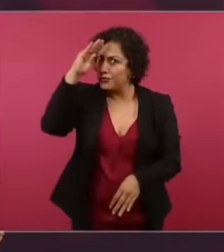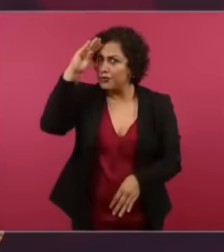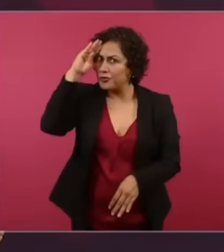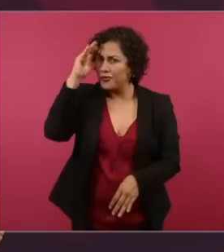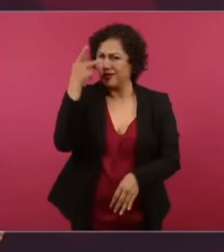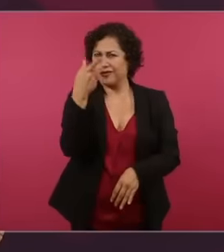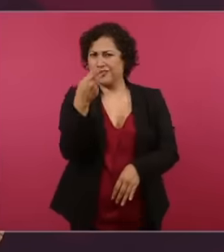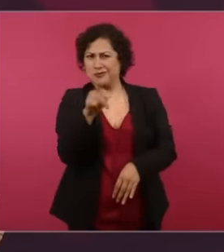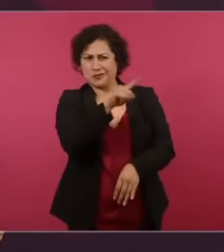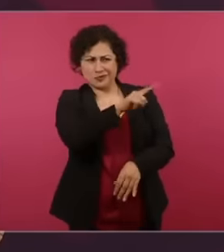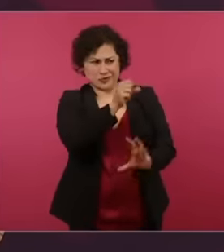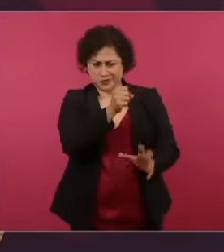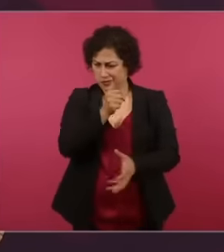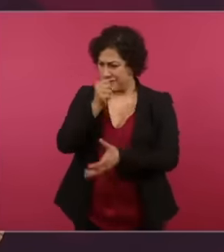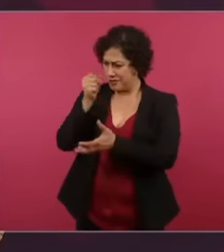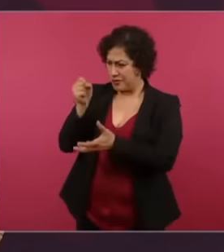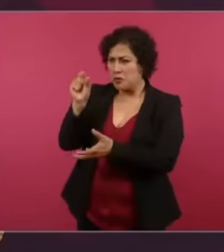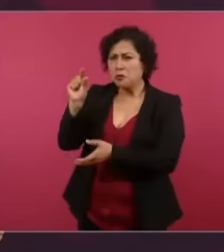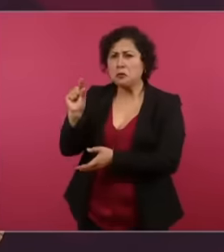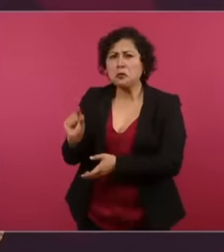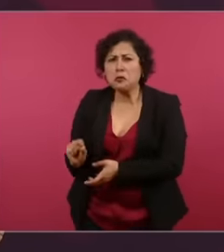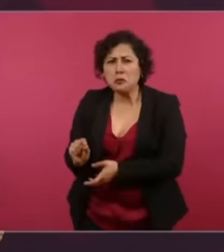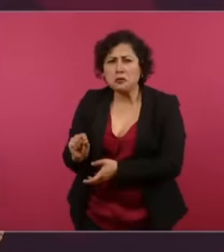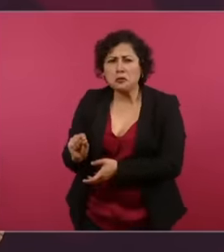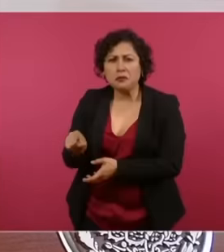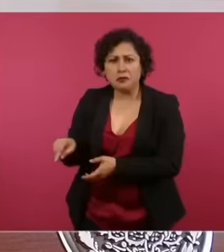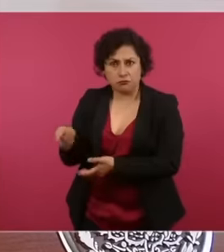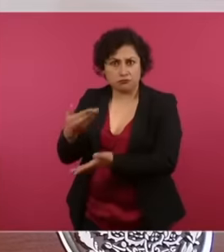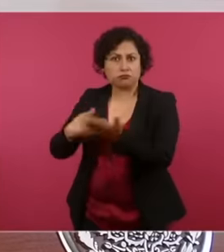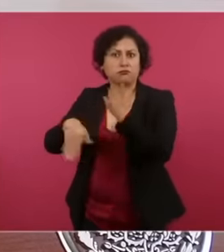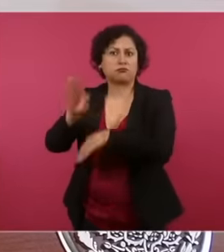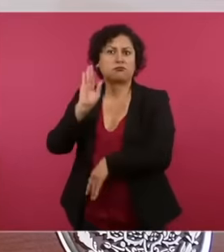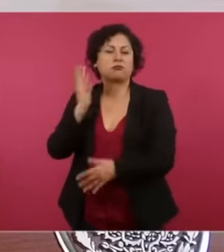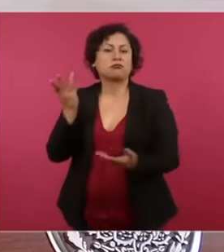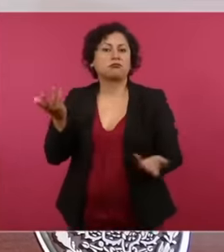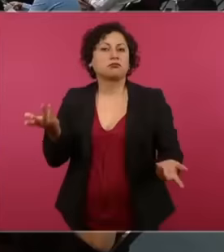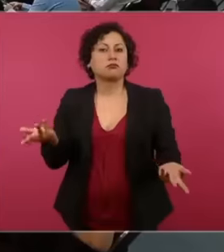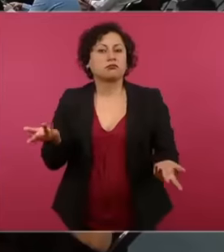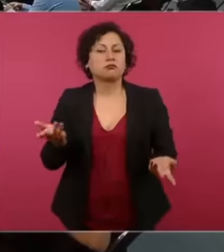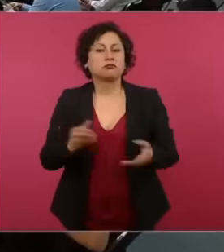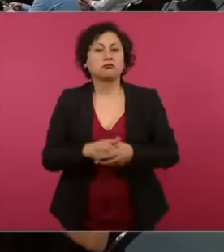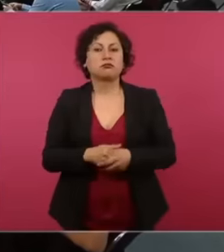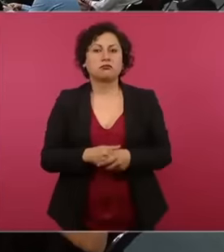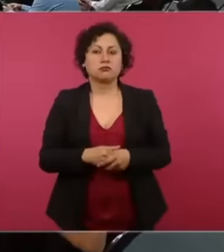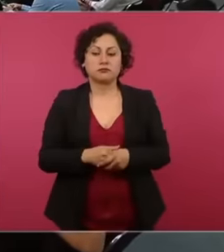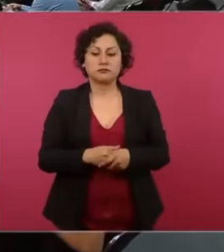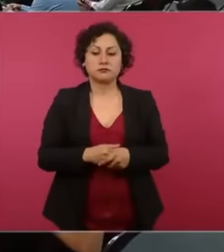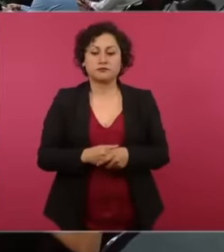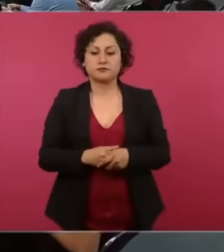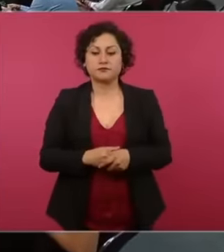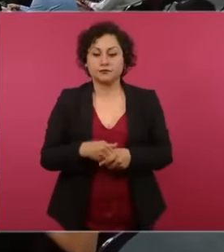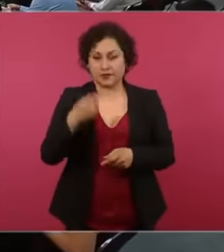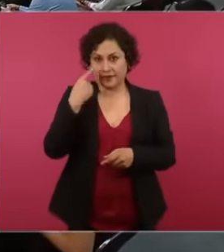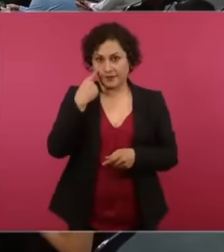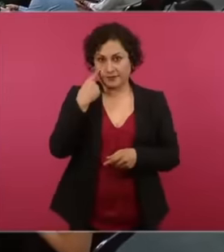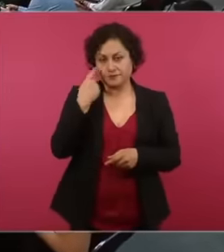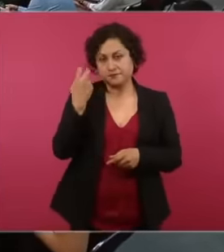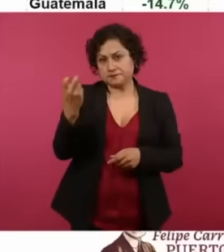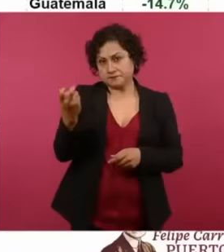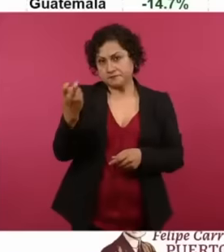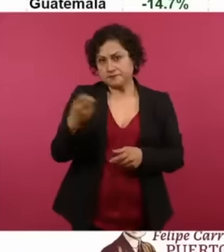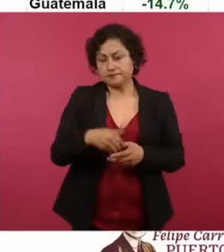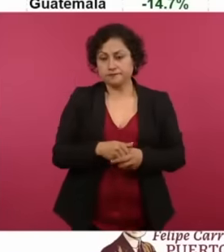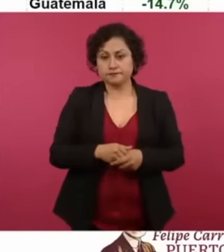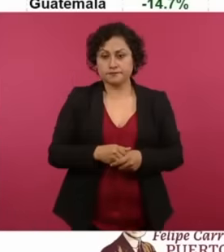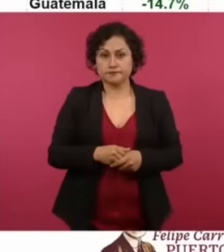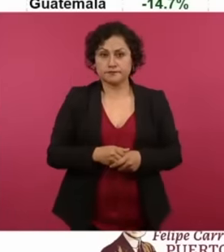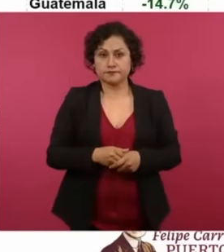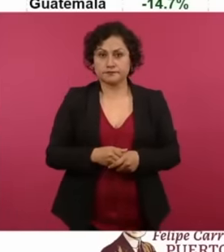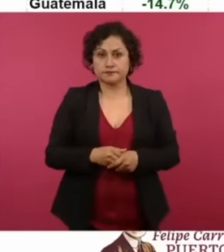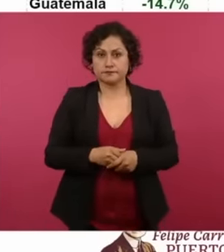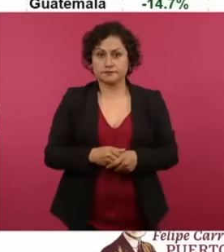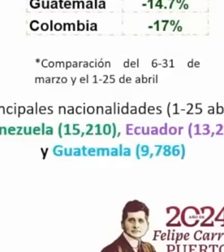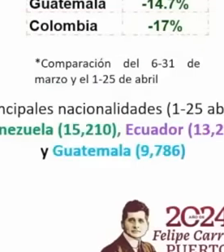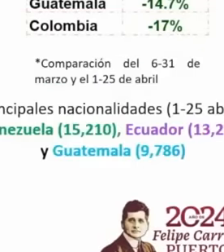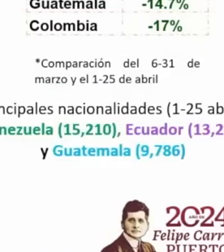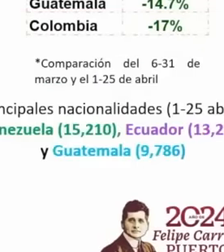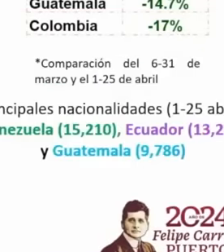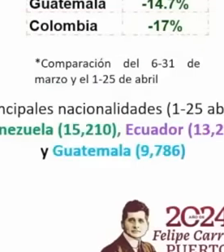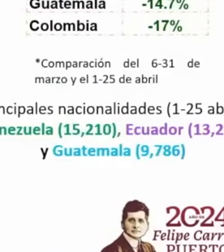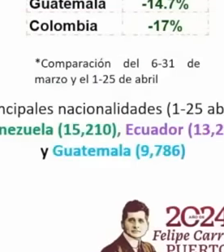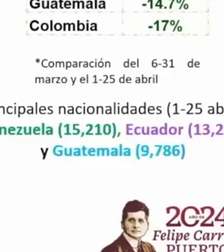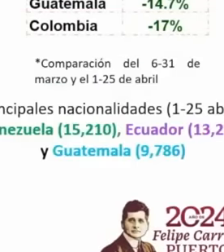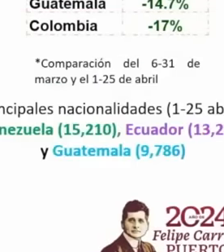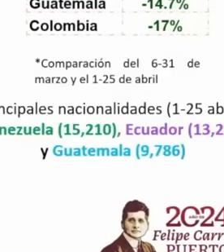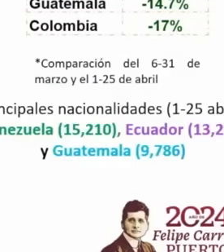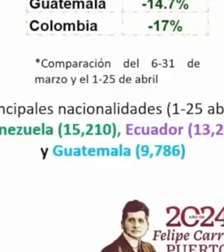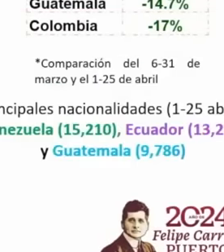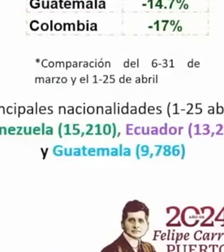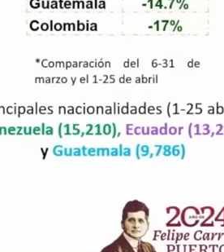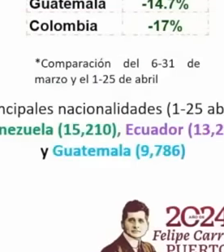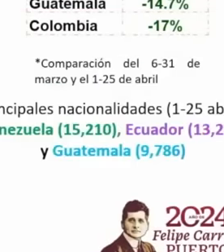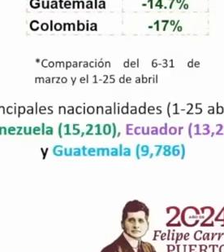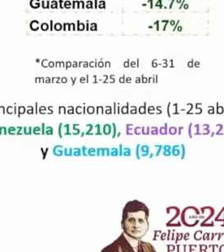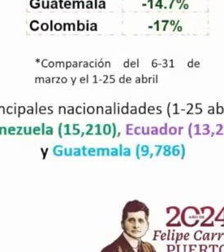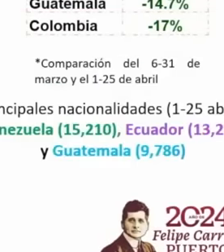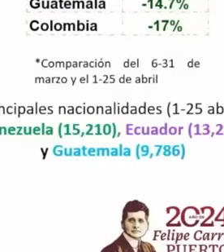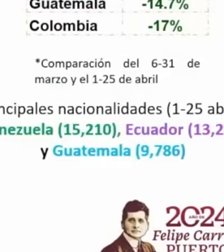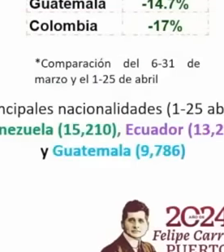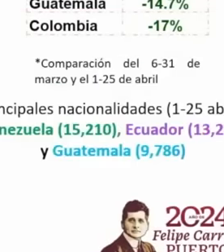development but hey, that's how we look. We had a crisis in December, this is on the